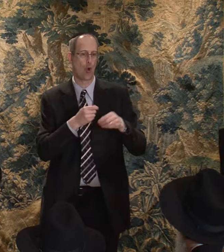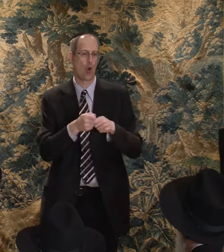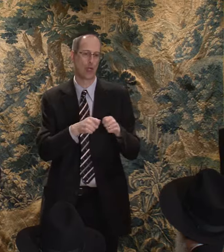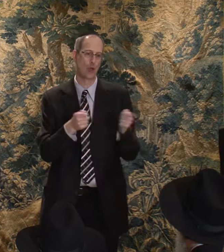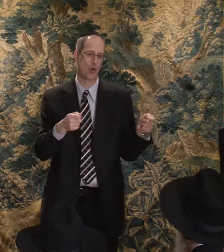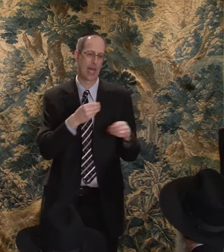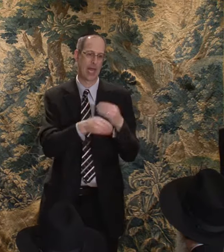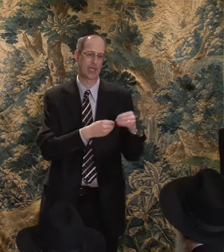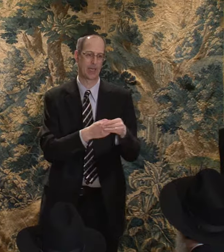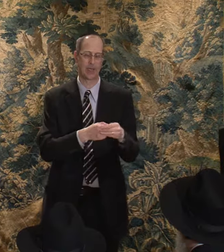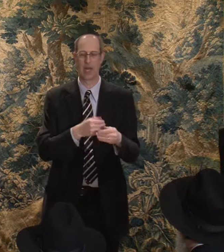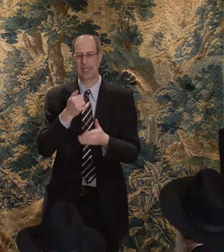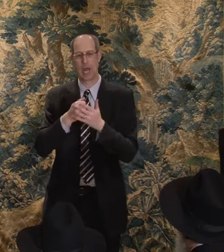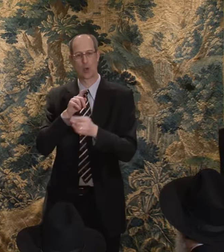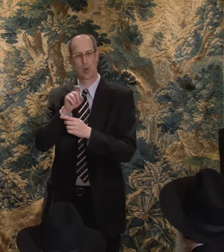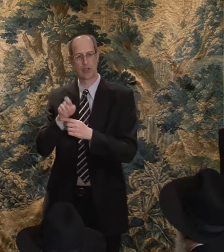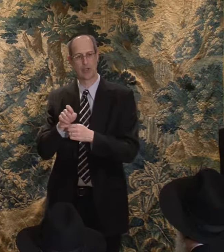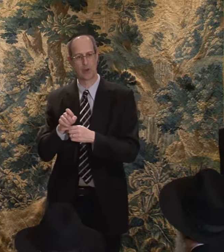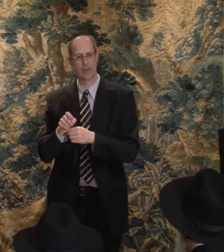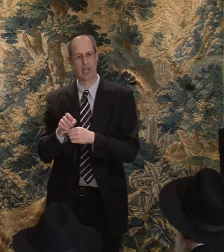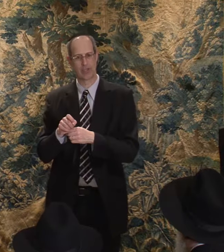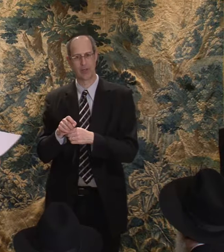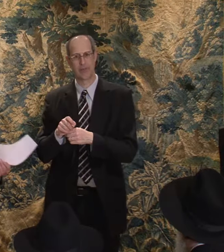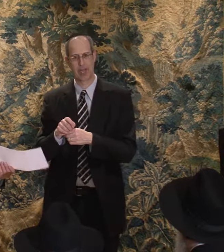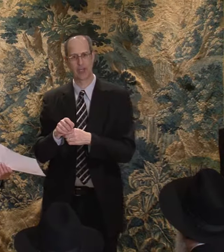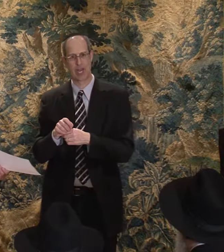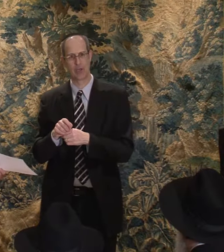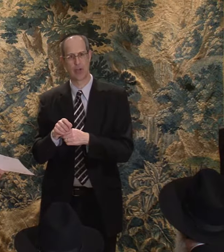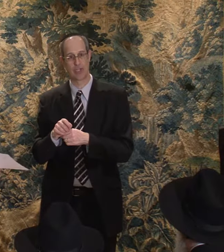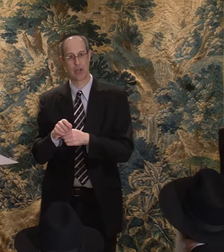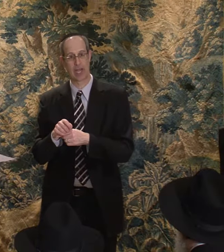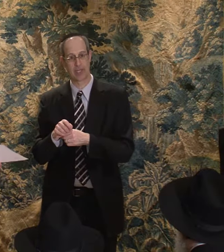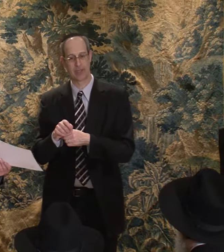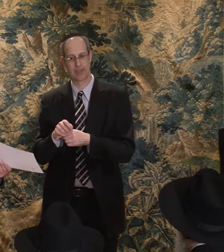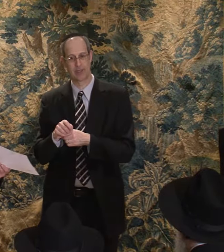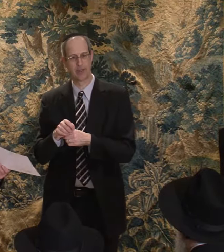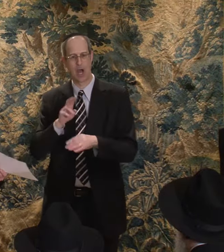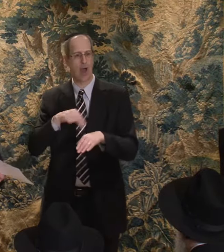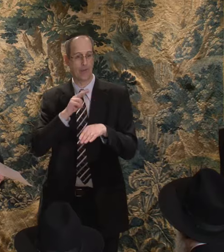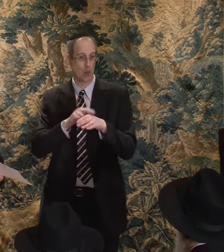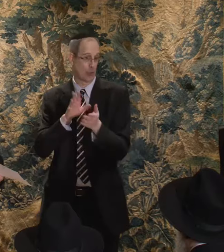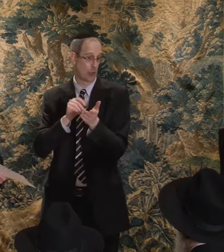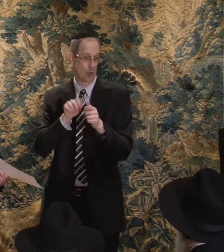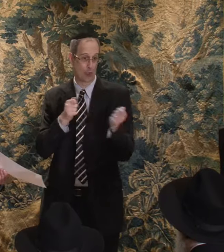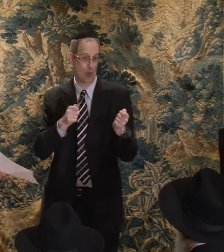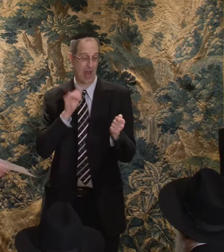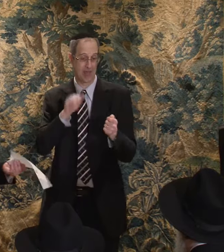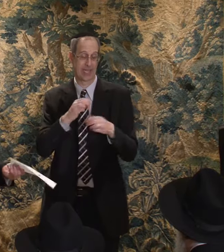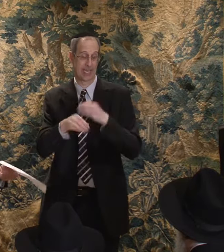glorious akasha ph Torah shall has the reader shane o-silk lesson of course when you learn turrets the biggest custom in the world because the world